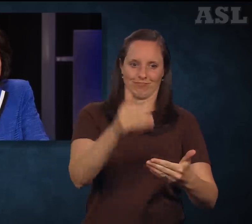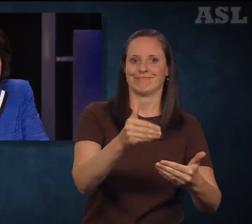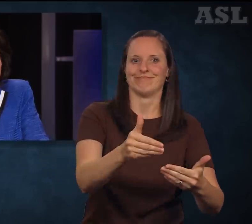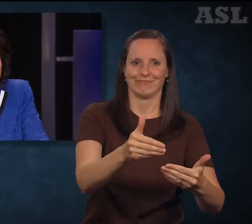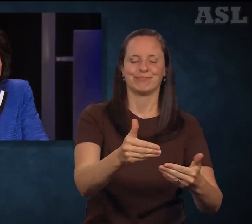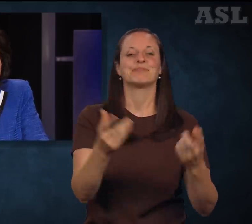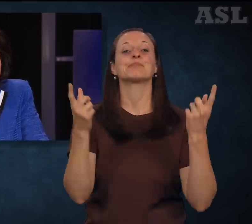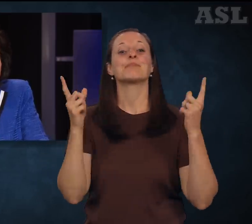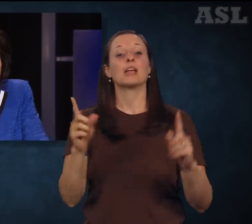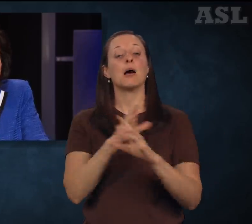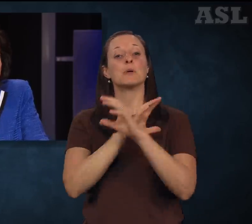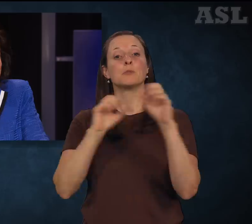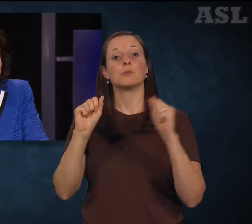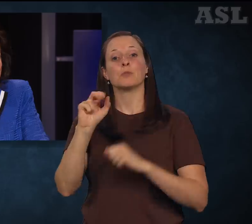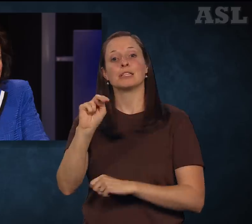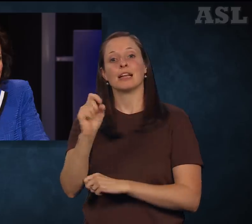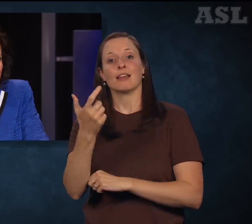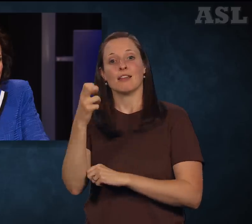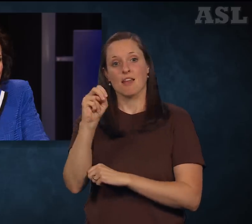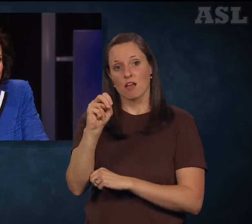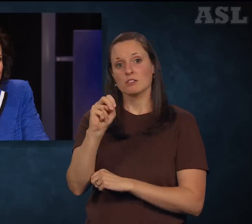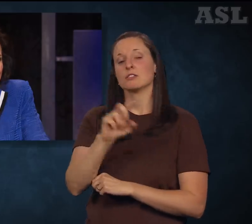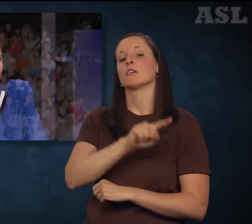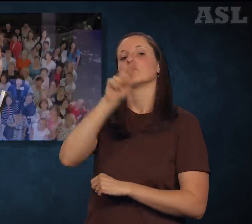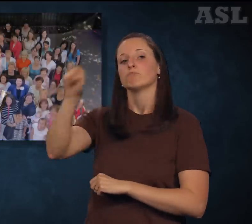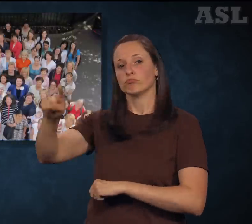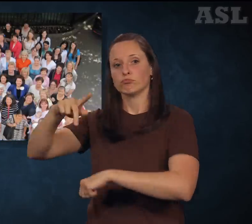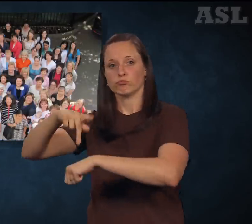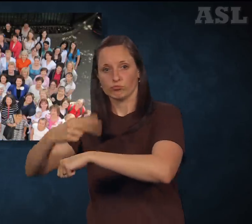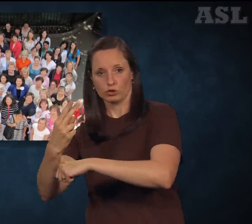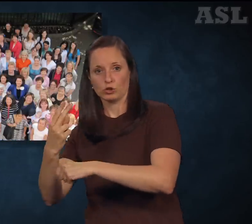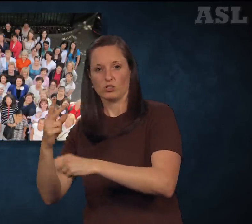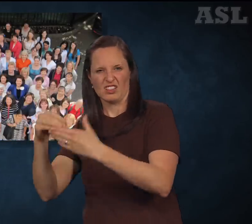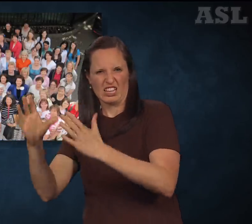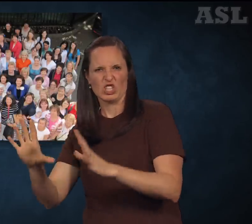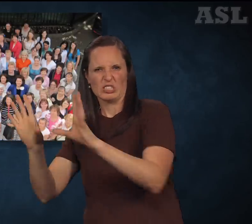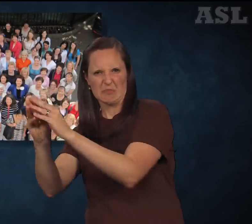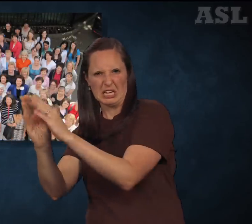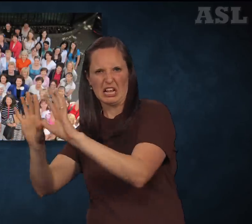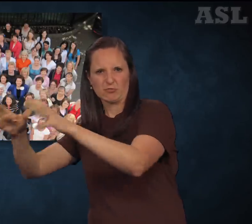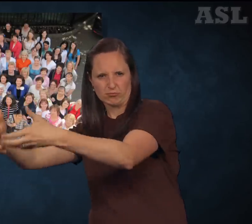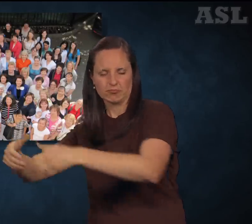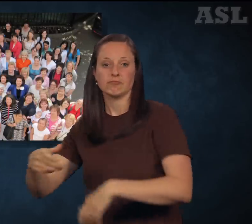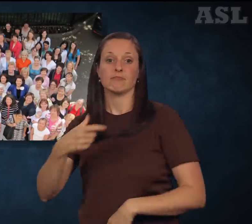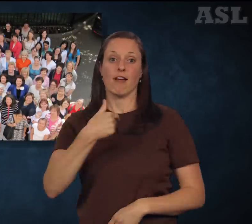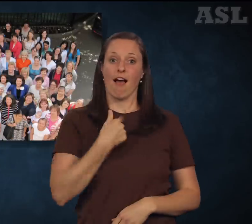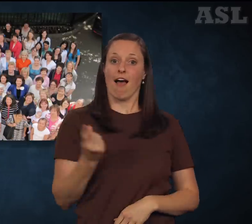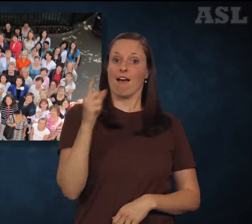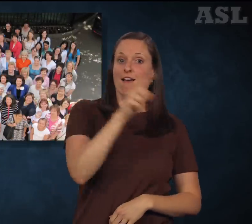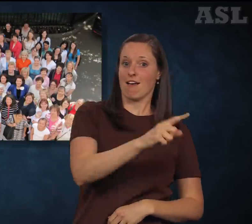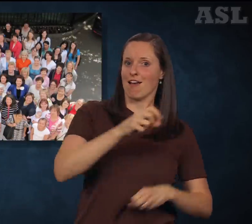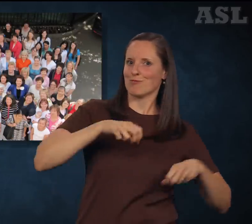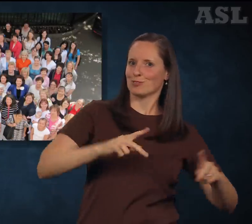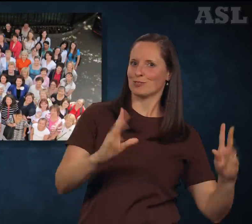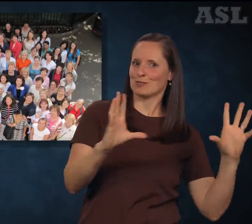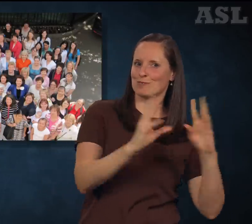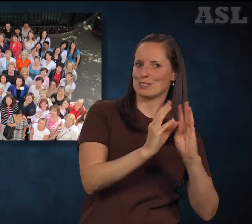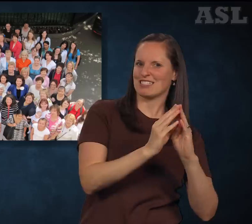MY HUSBAND AND I WERE IN MOSCOW, RUSSIA.